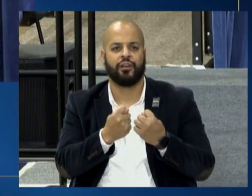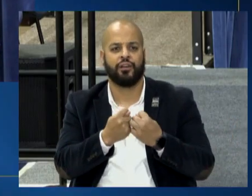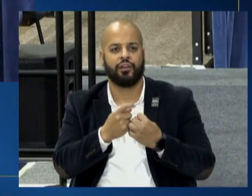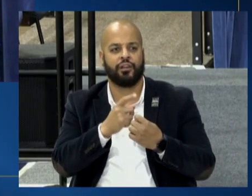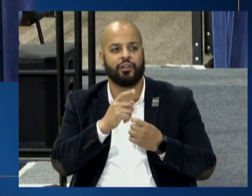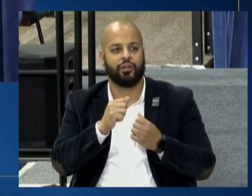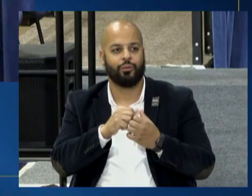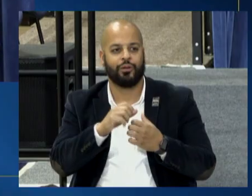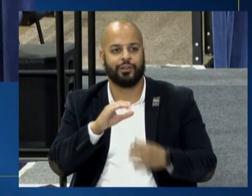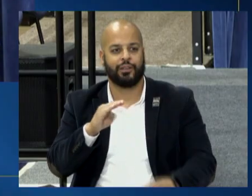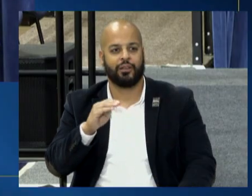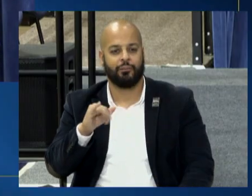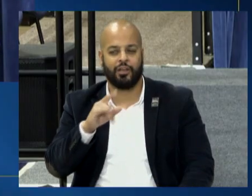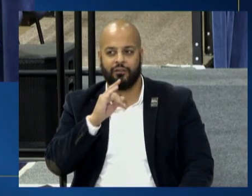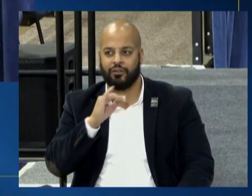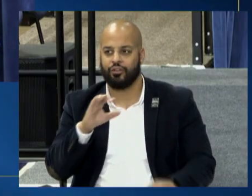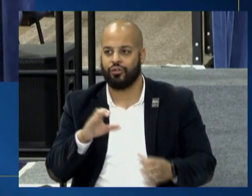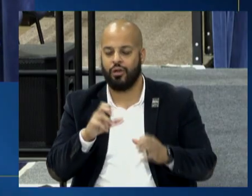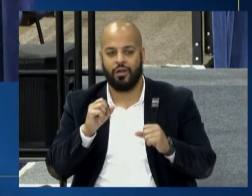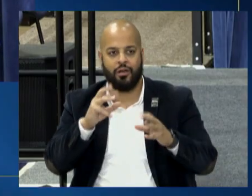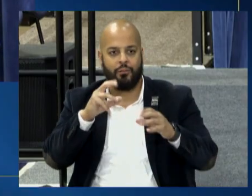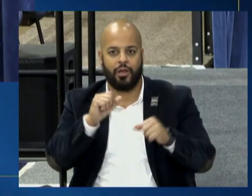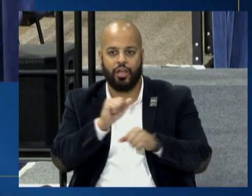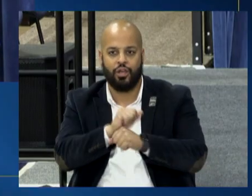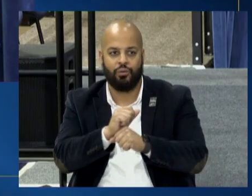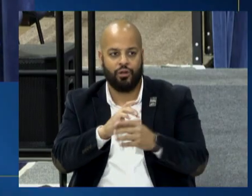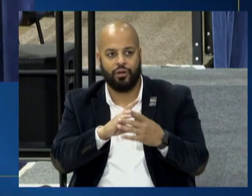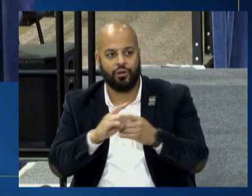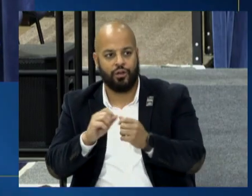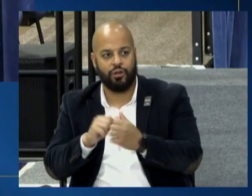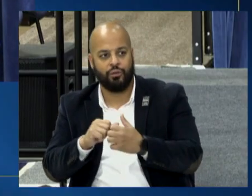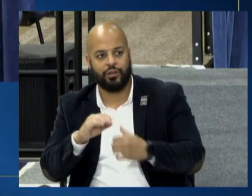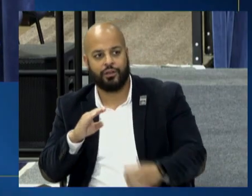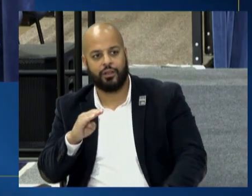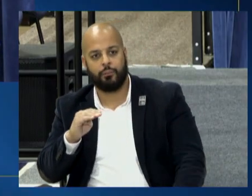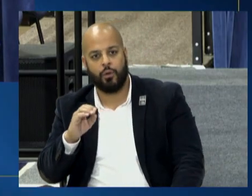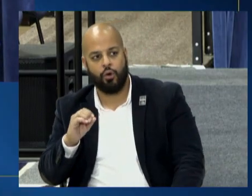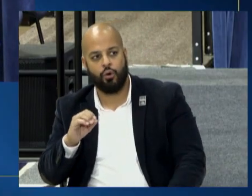work as it relates to the EOM program in thinking through how they can incentivize adoption of tools